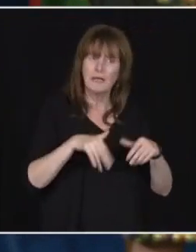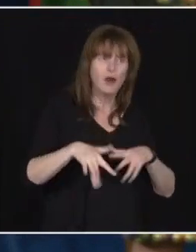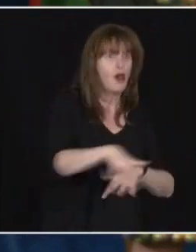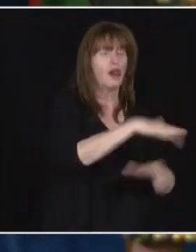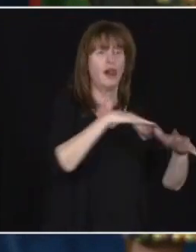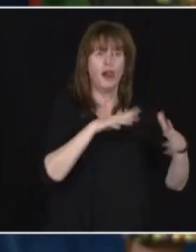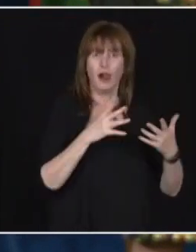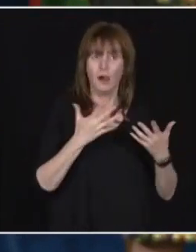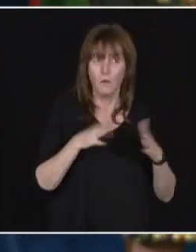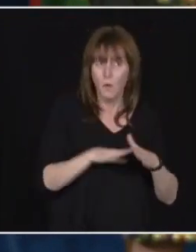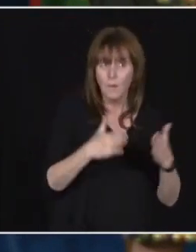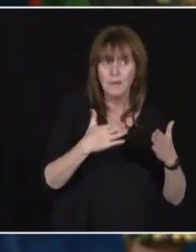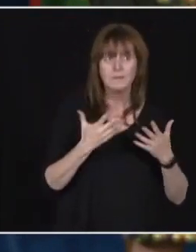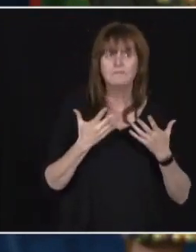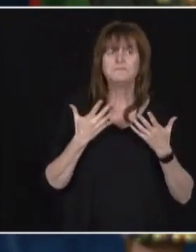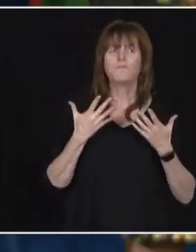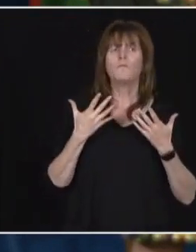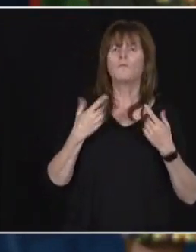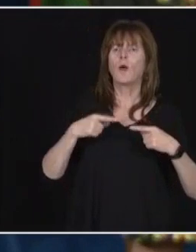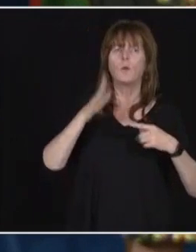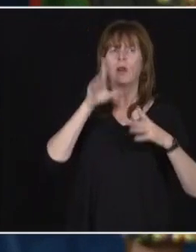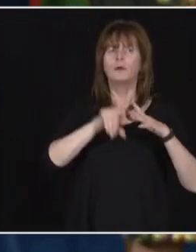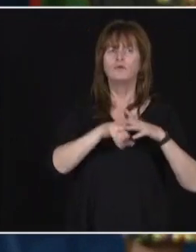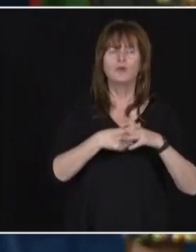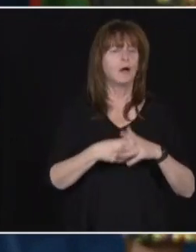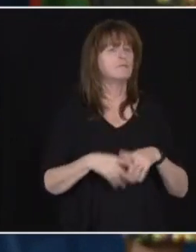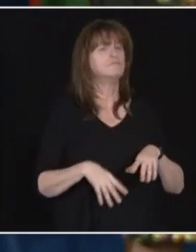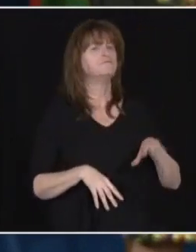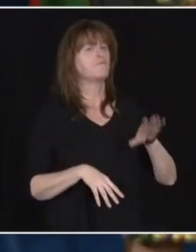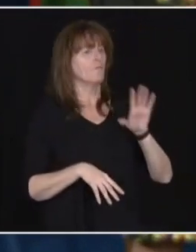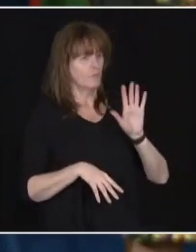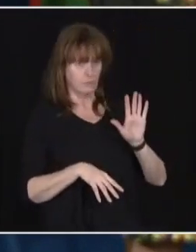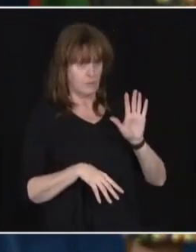athletes should parks is that accurate and if so, will it be implemented?